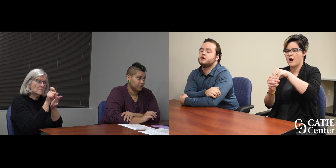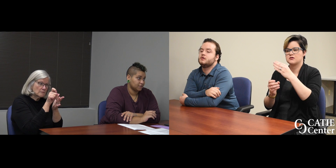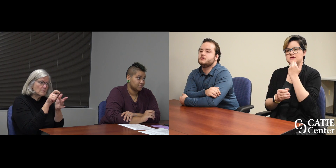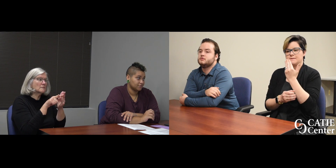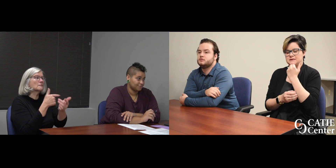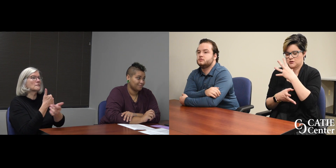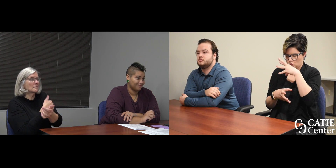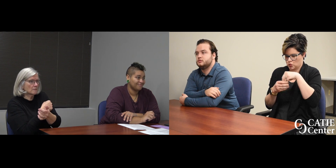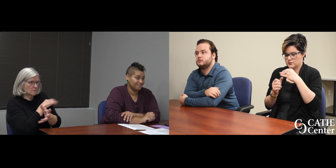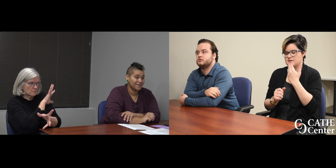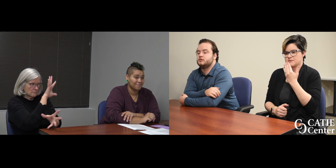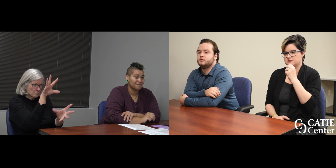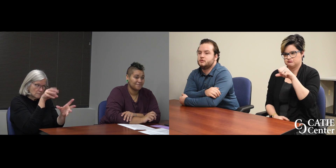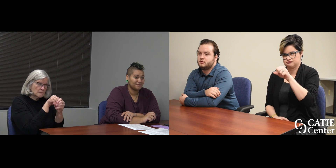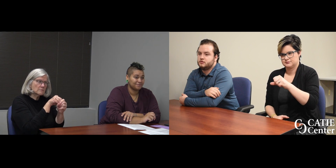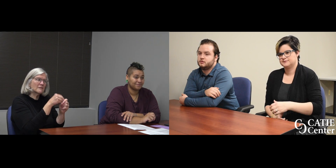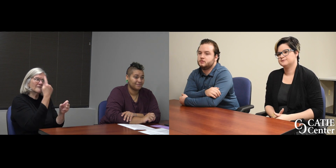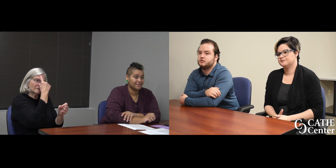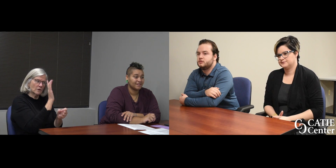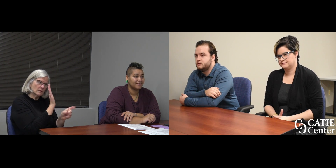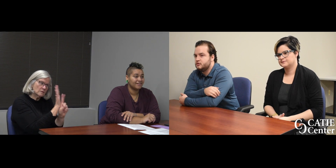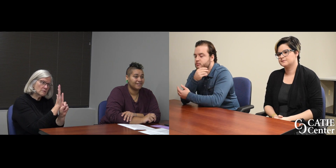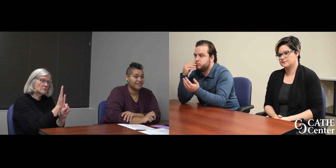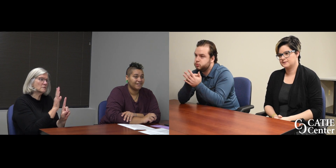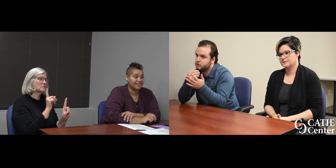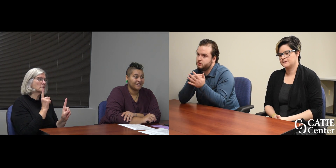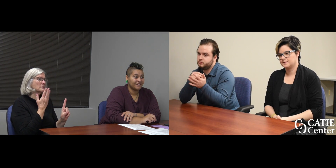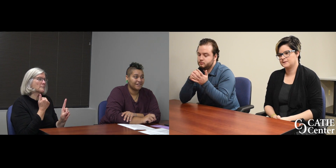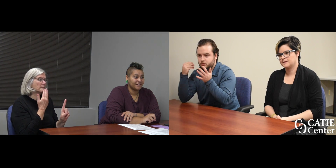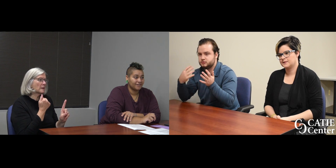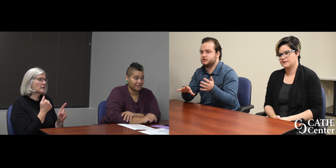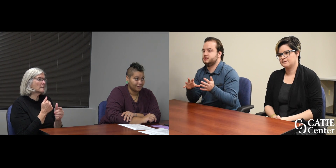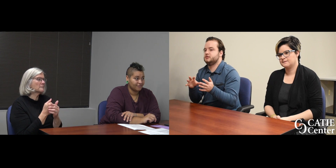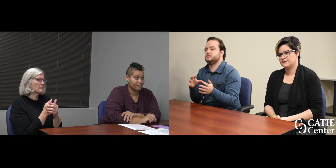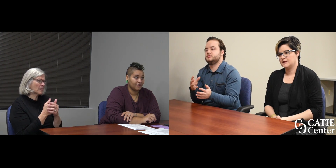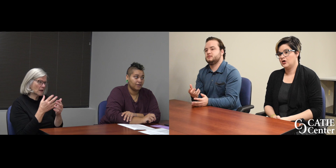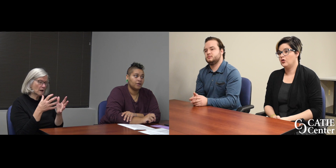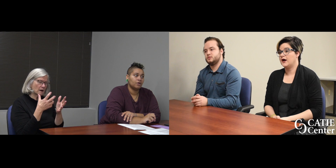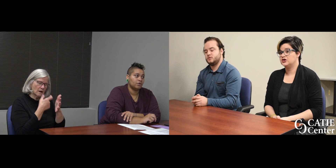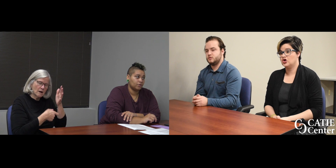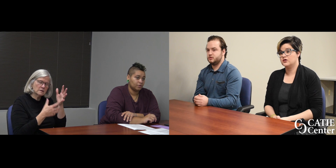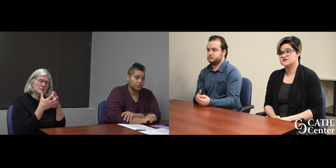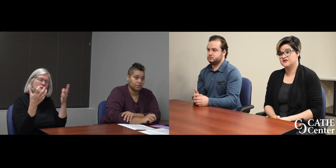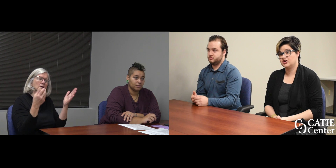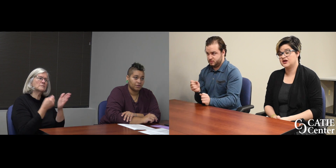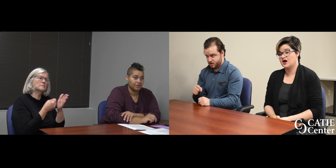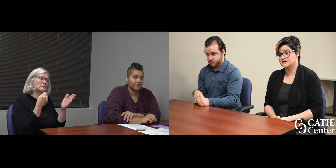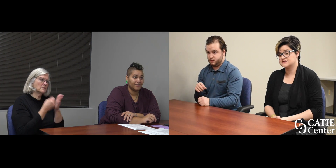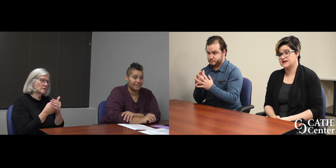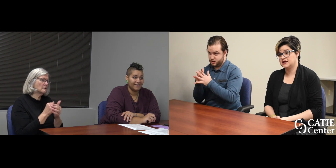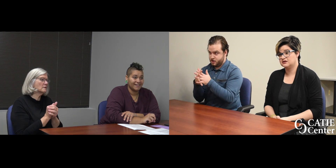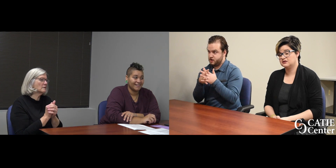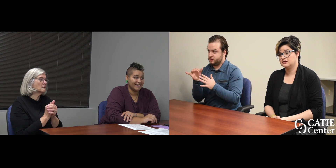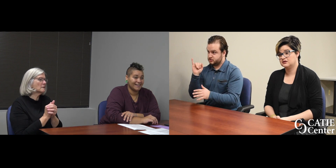Yep, that's all part of the diabetes. Yep. I: Oh, I know it's very costly.